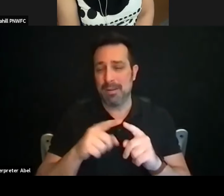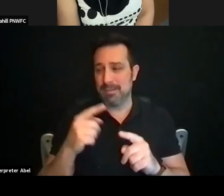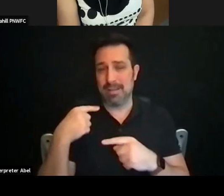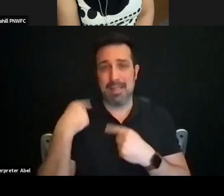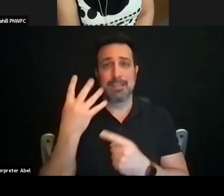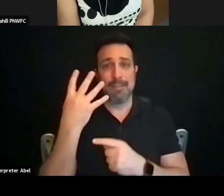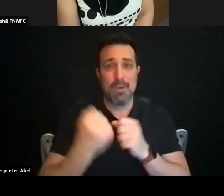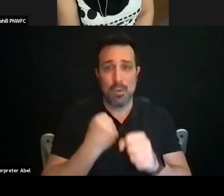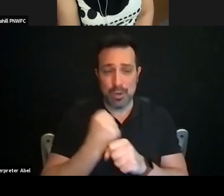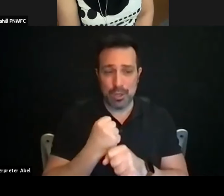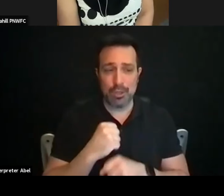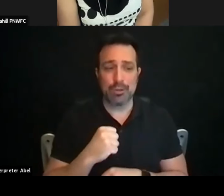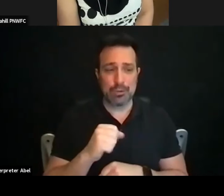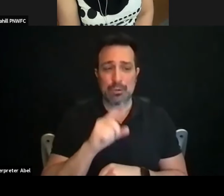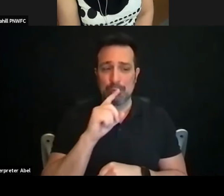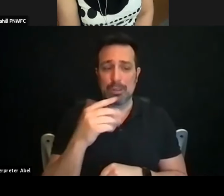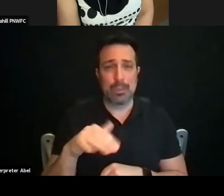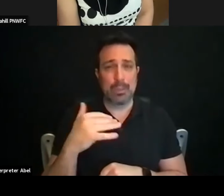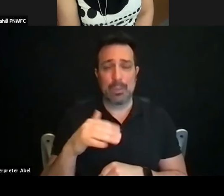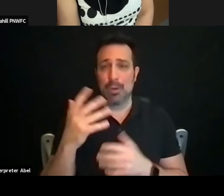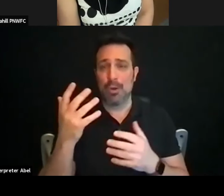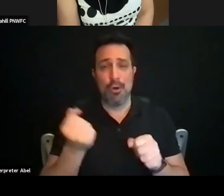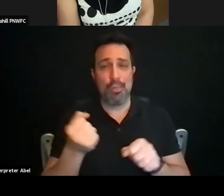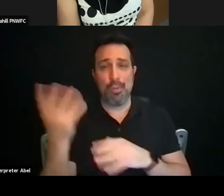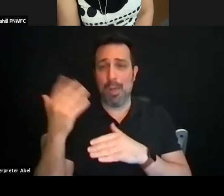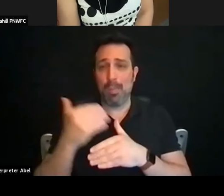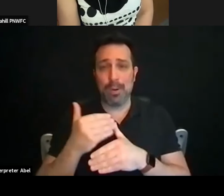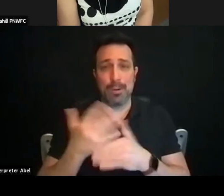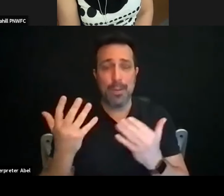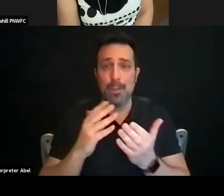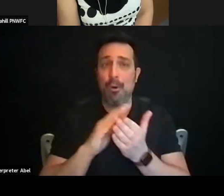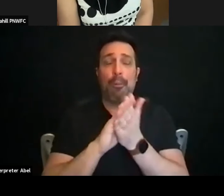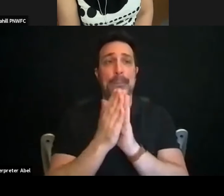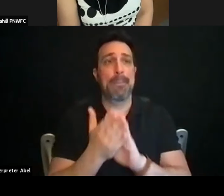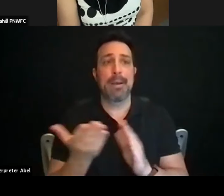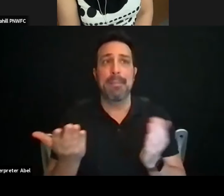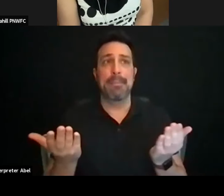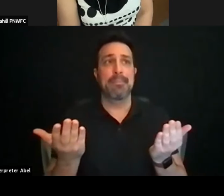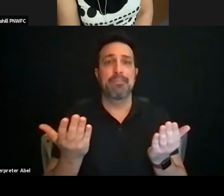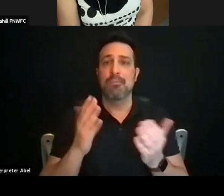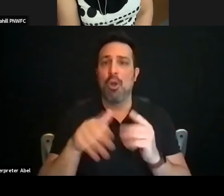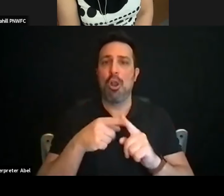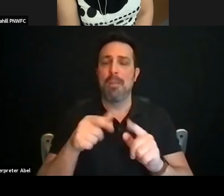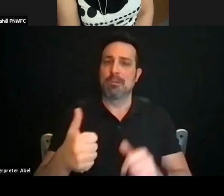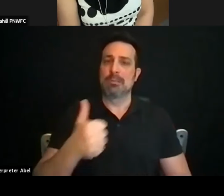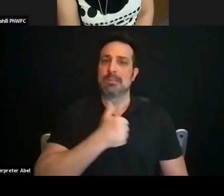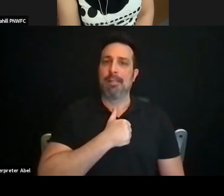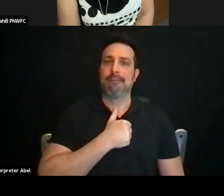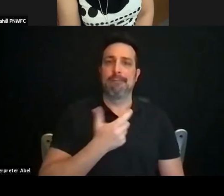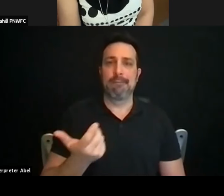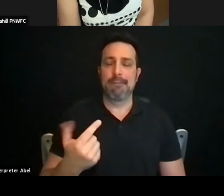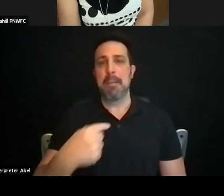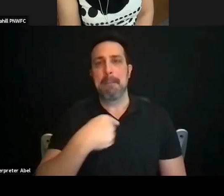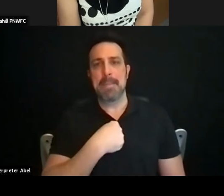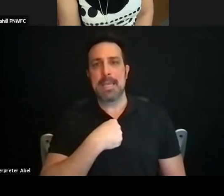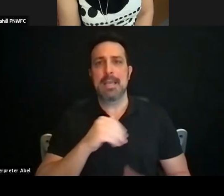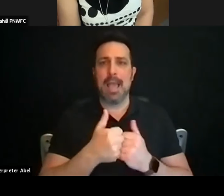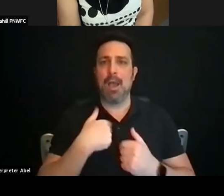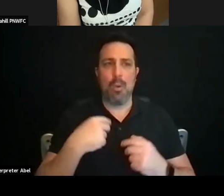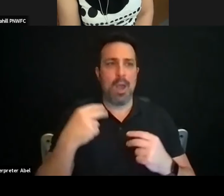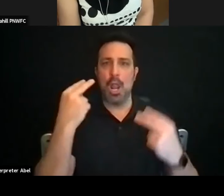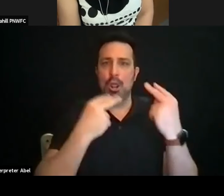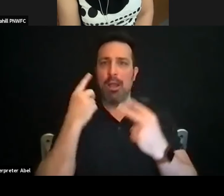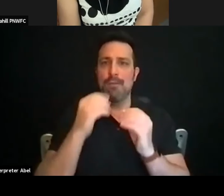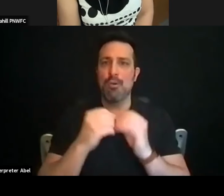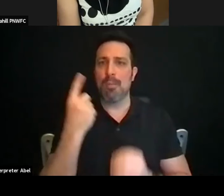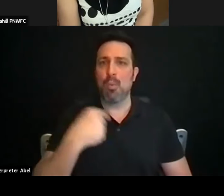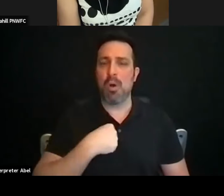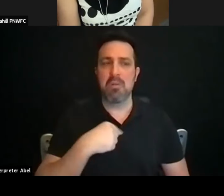seemed to have -- it's kind of